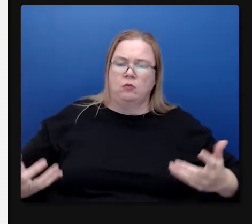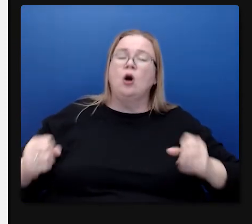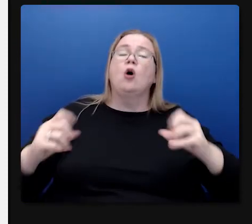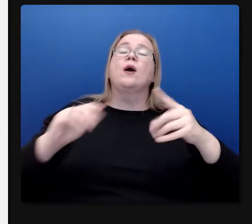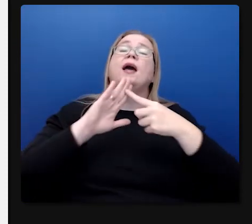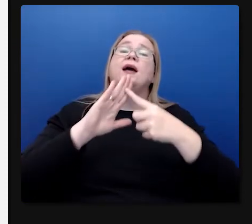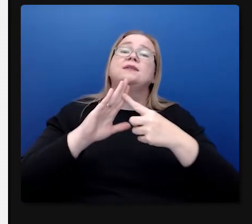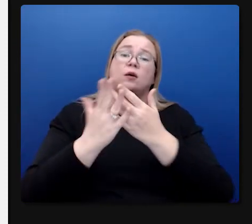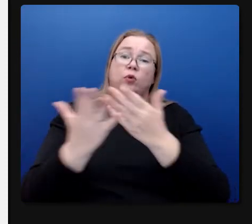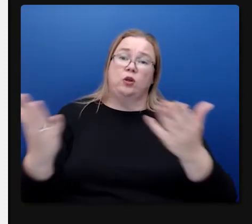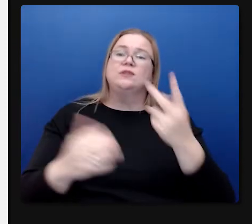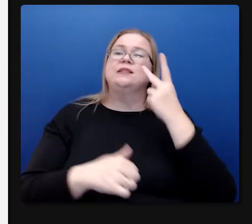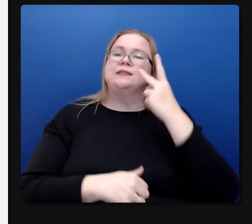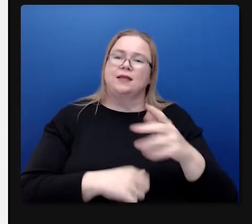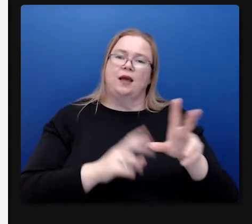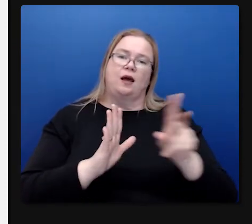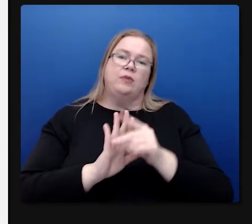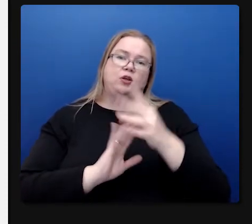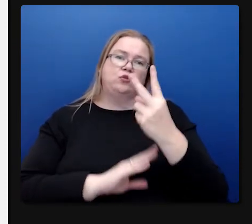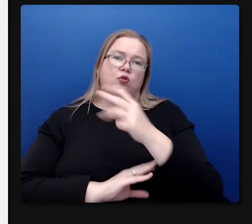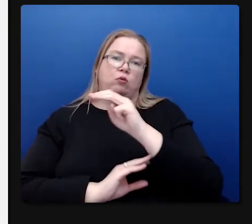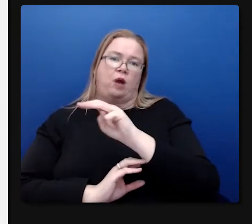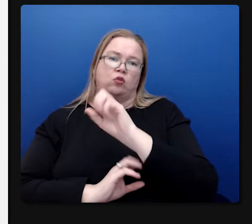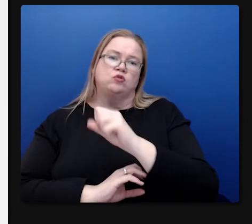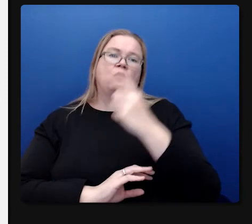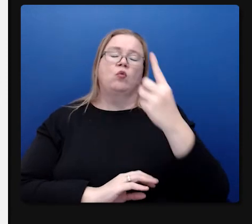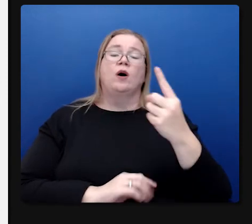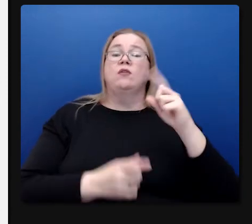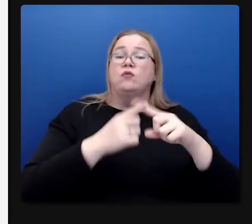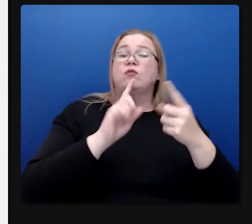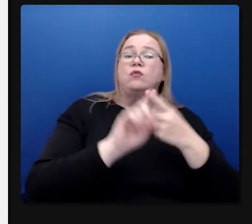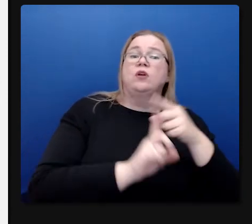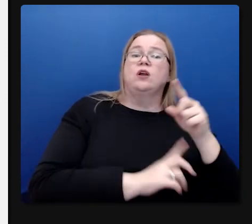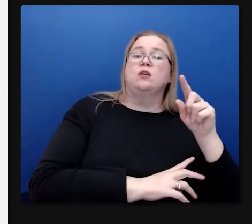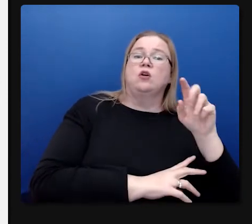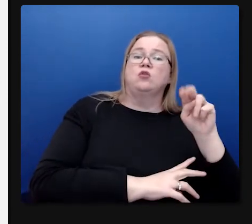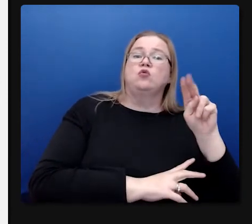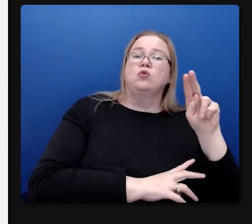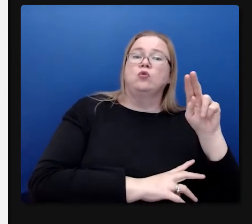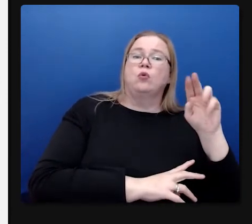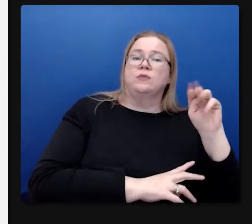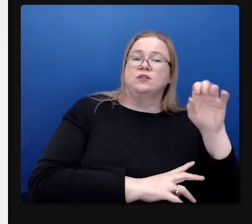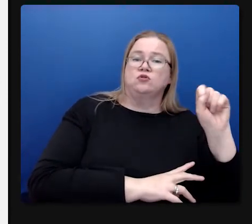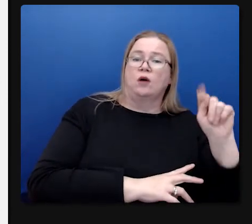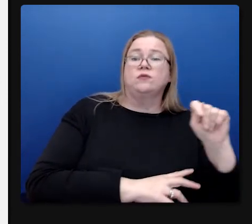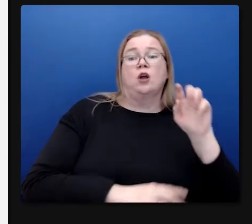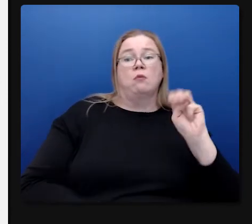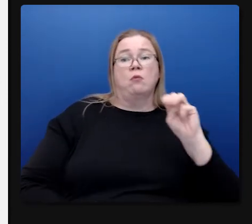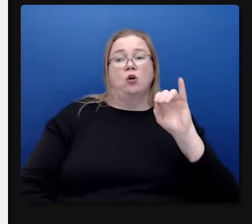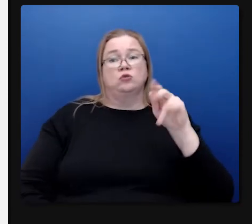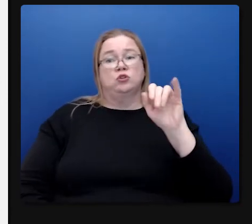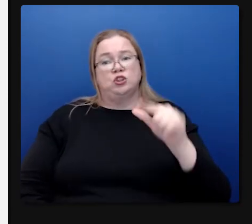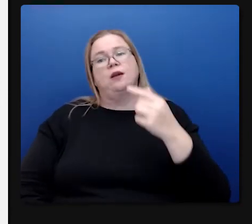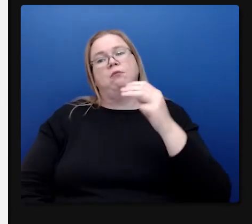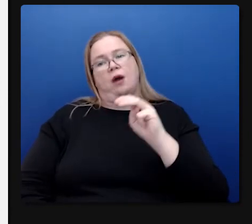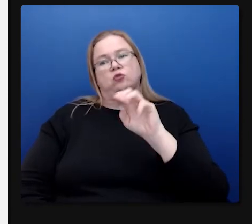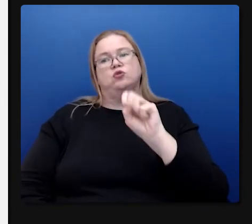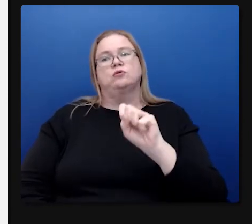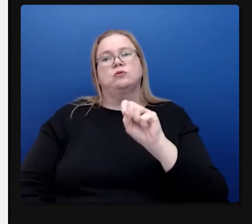With the examples on the screen, you'll see I picked two for Microsoft and one for our friends at Ubisoft. Mojang, who built Minecraft, have built things